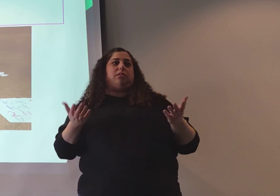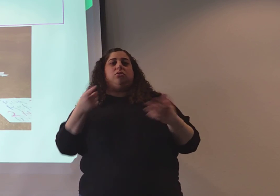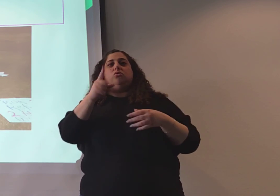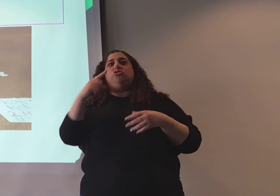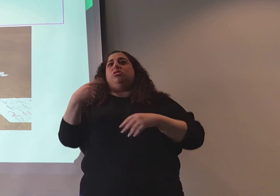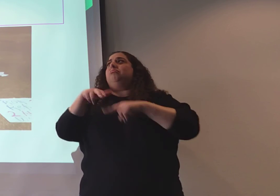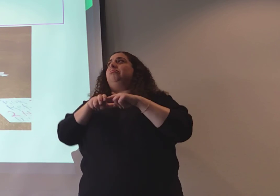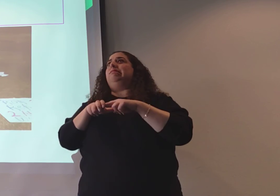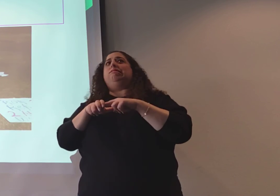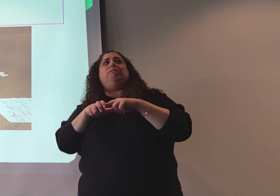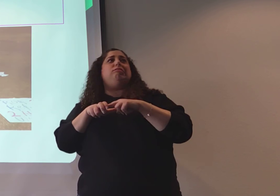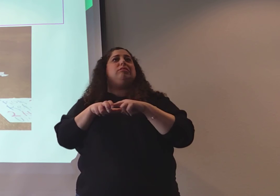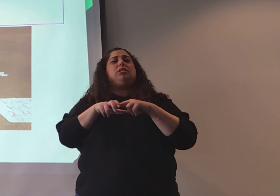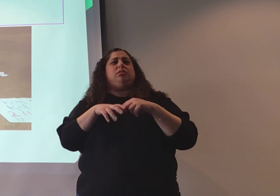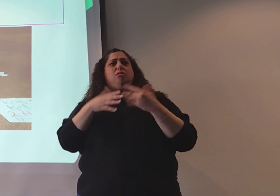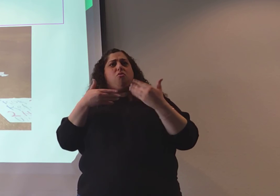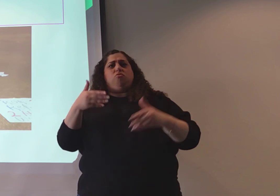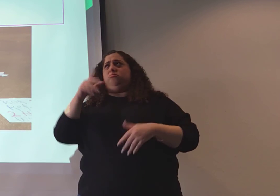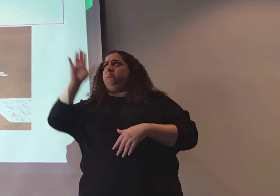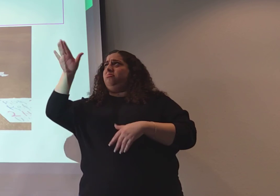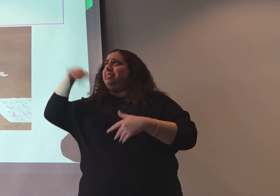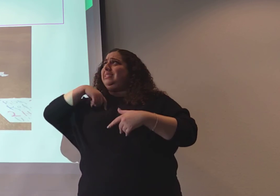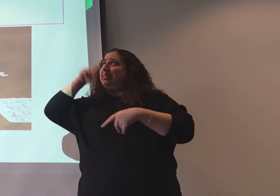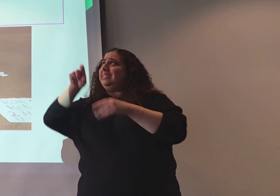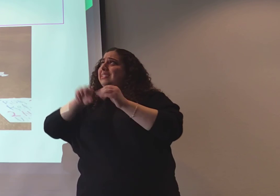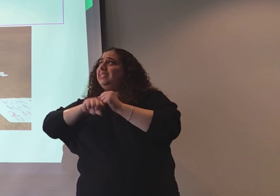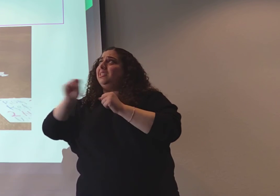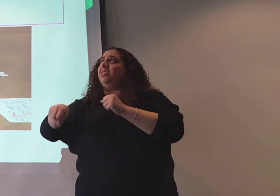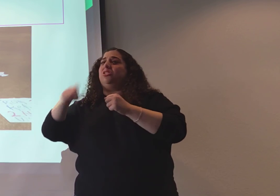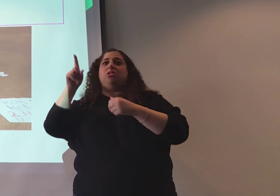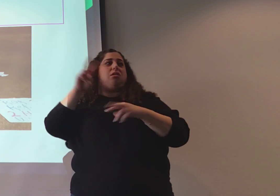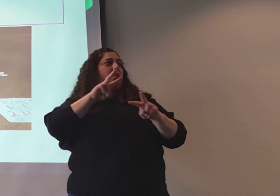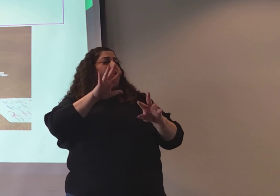Another question he has is about a possible eviction.